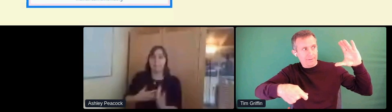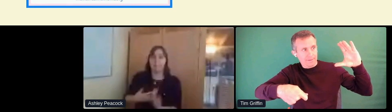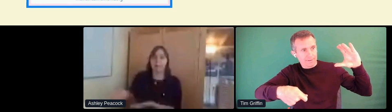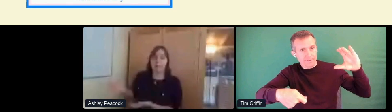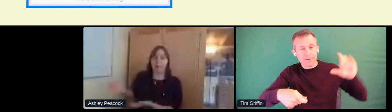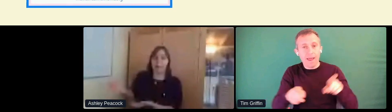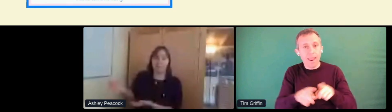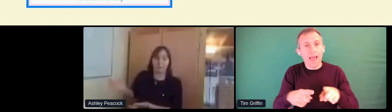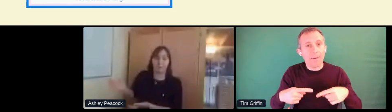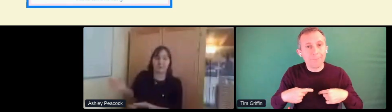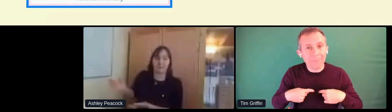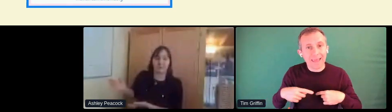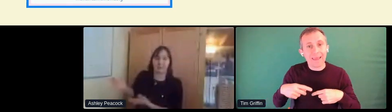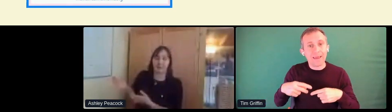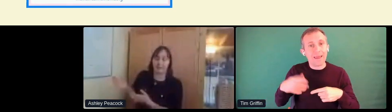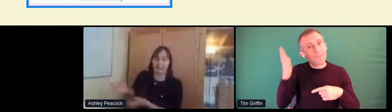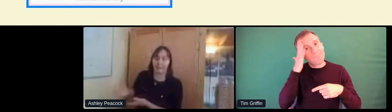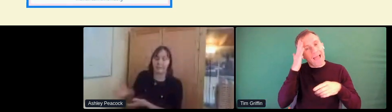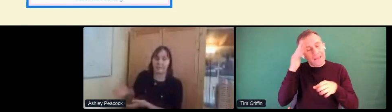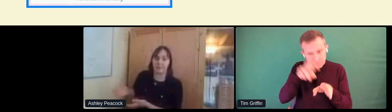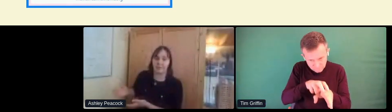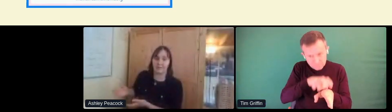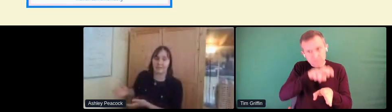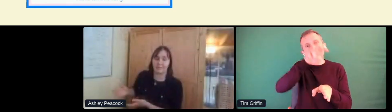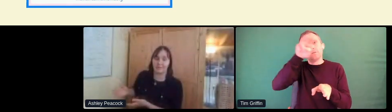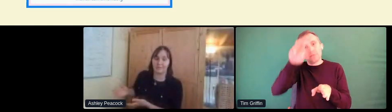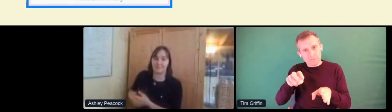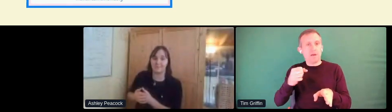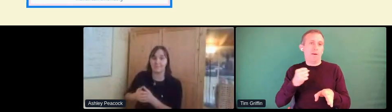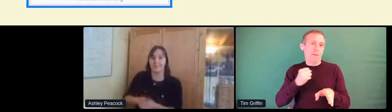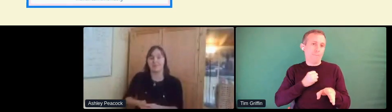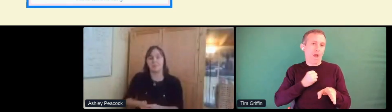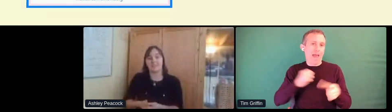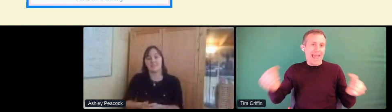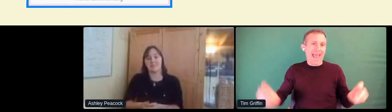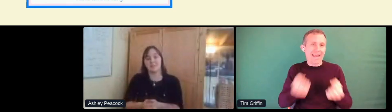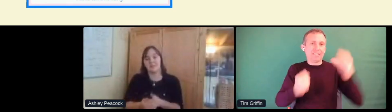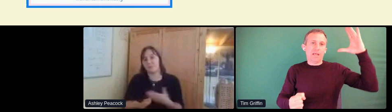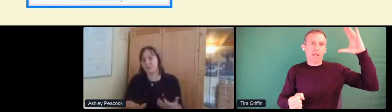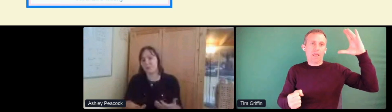in the morning probably takes quite a big chunk of my spoons. Brushing my teeth, not so much.